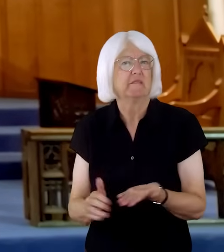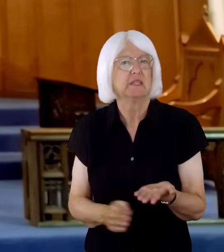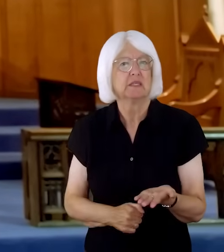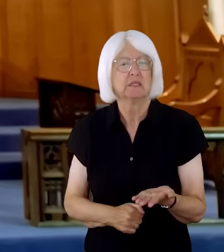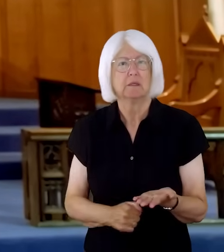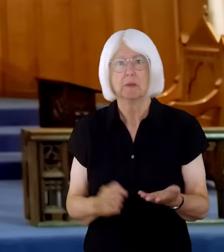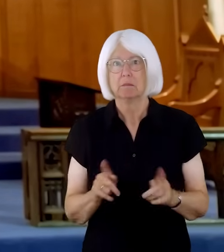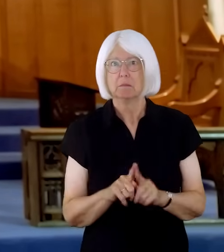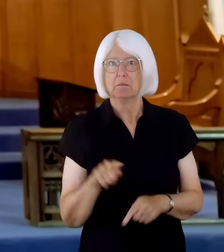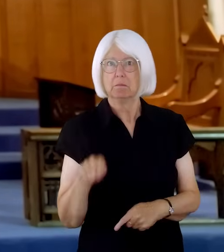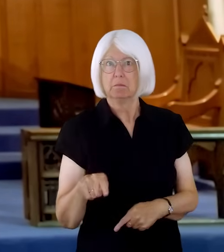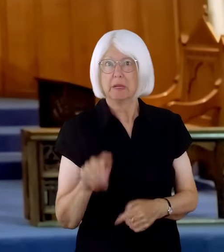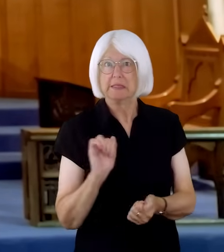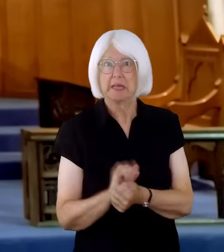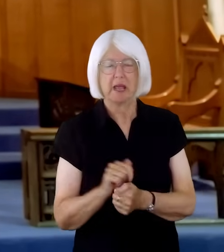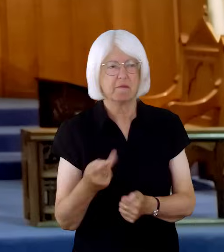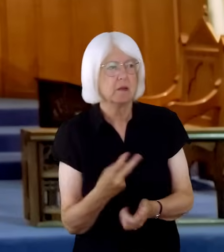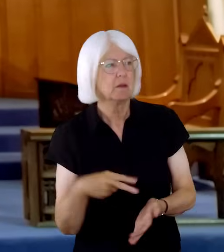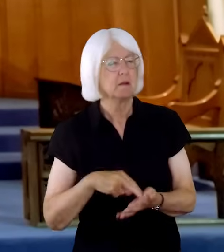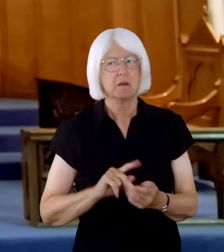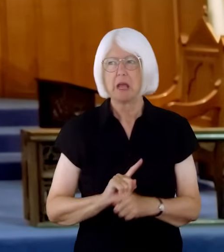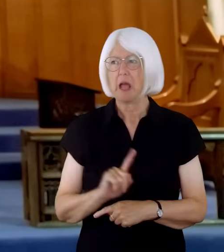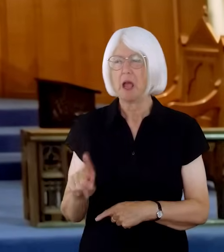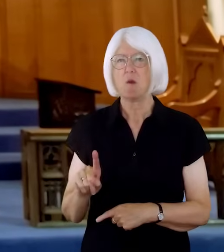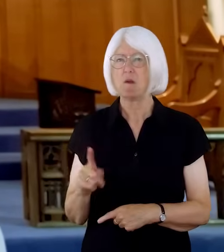But that same slave as he went out came upon one